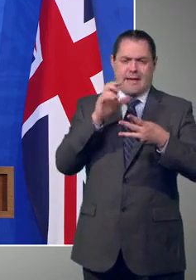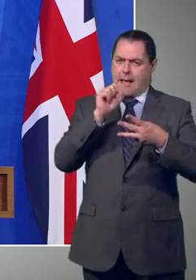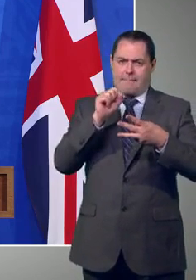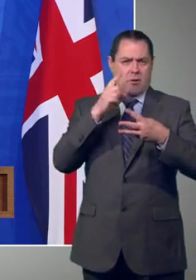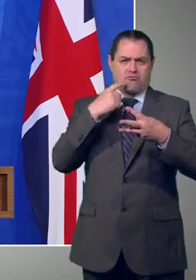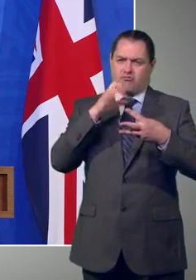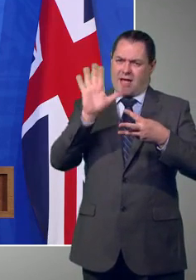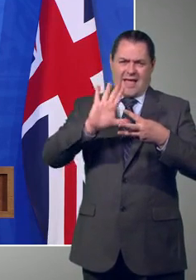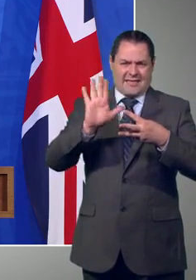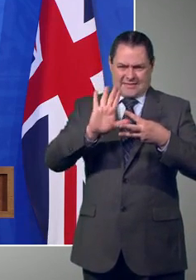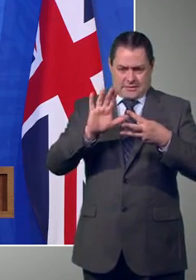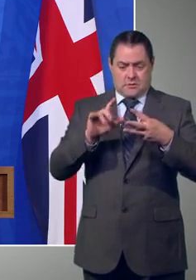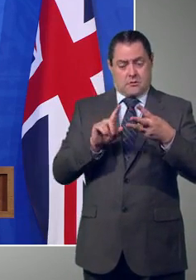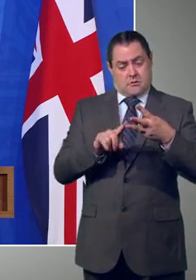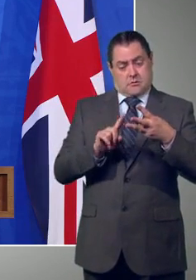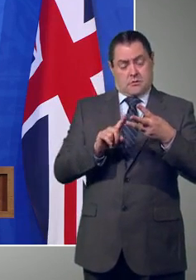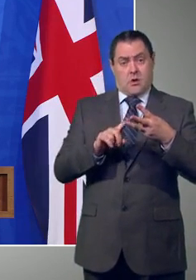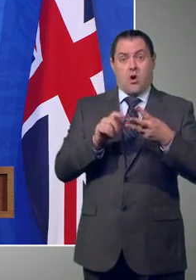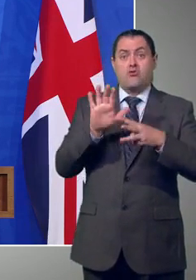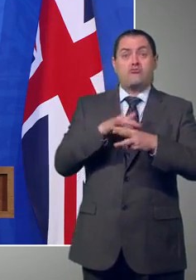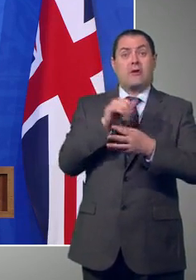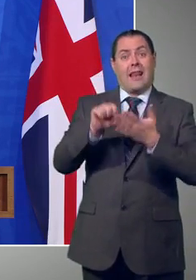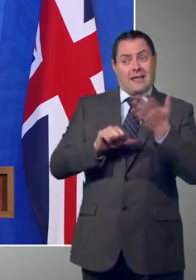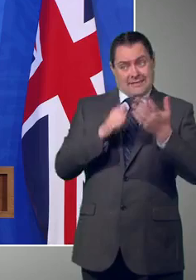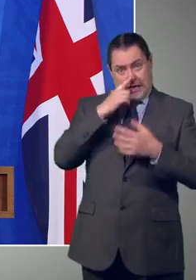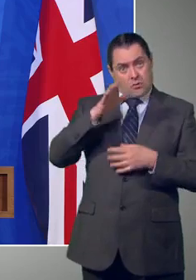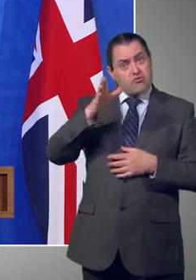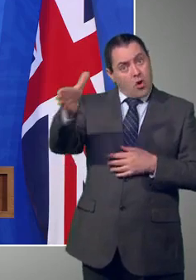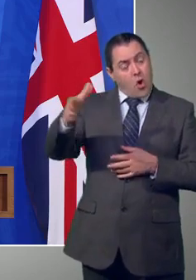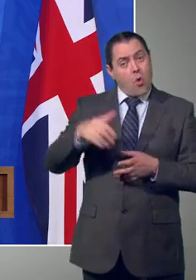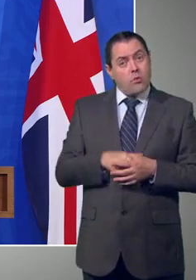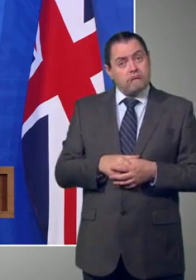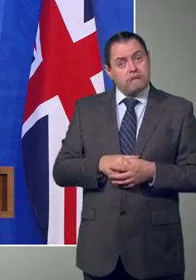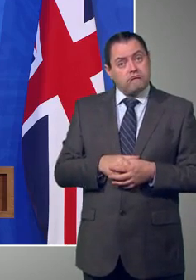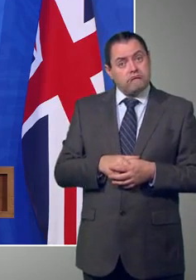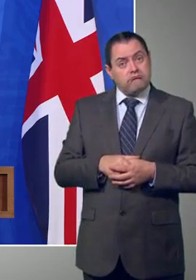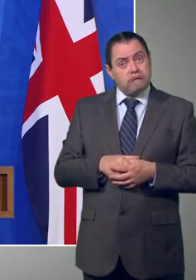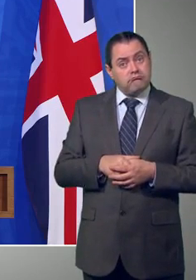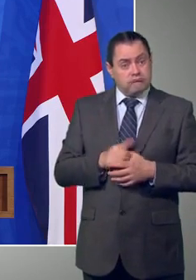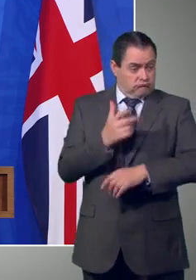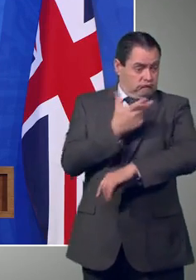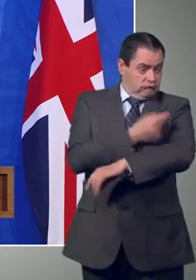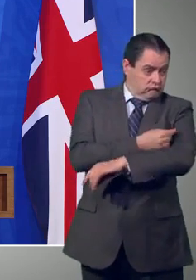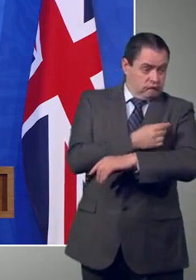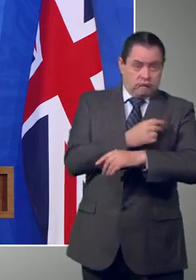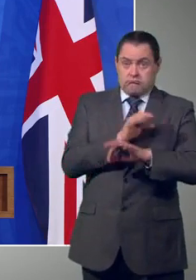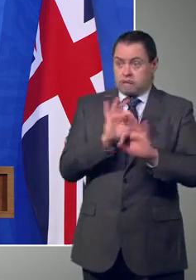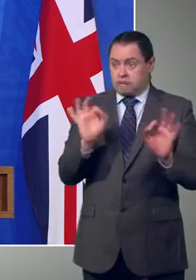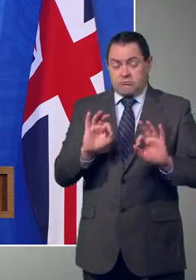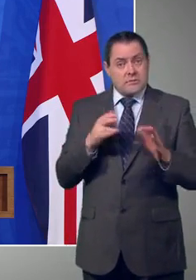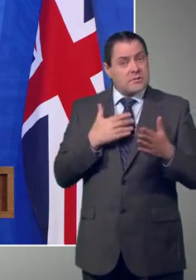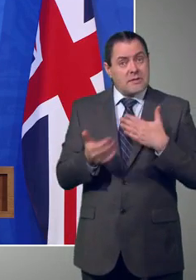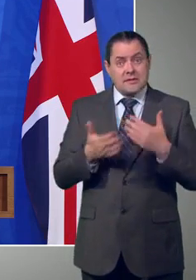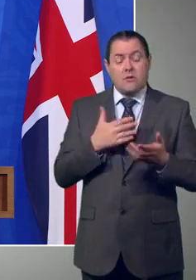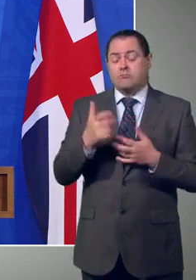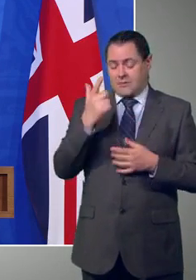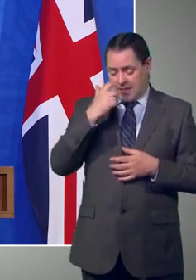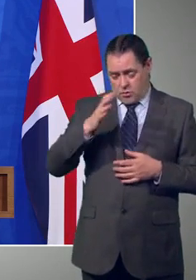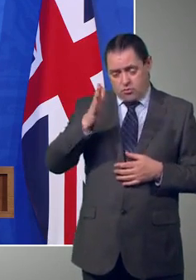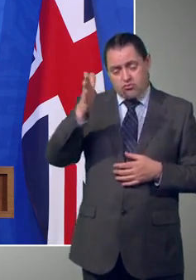travel to a green list country and whether or not you've been vaccinated in fact and there's